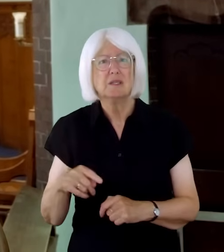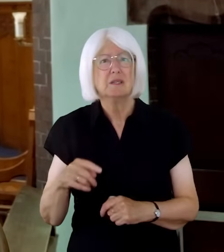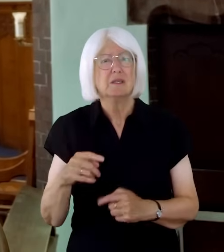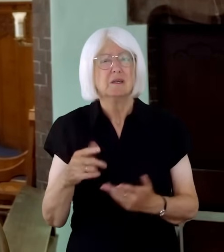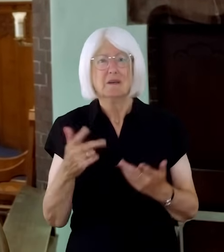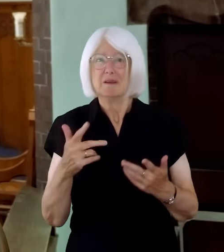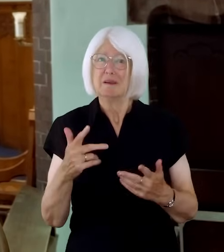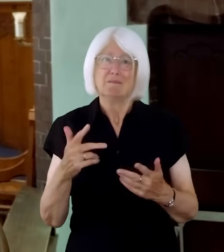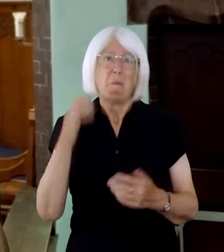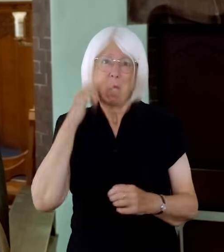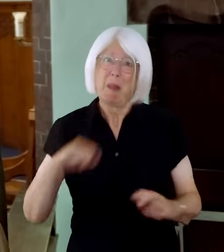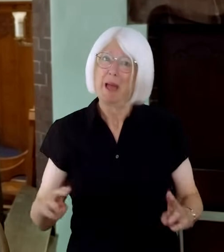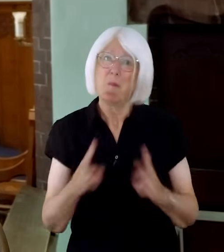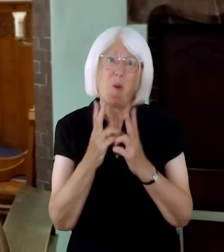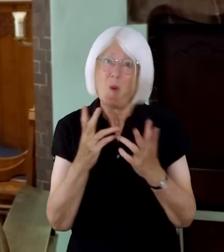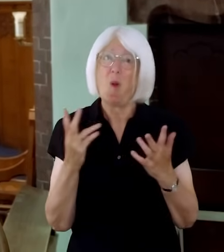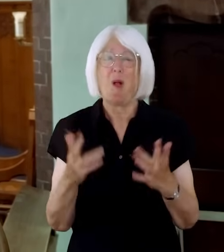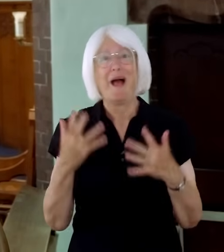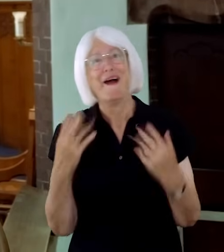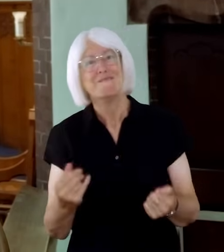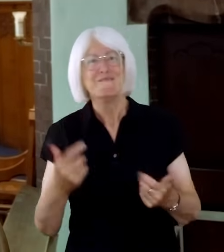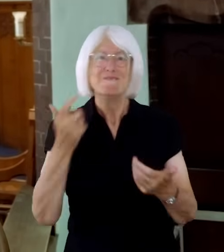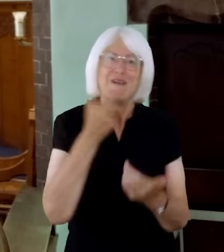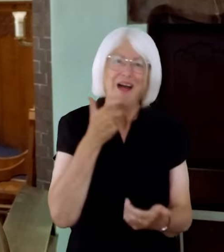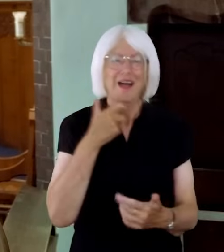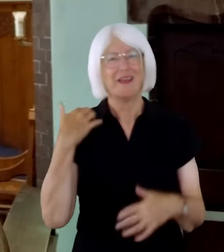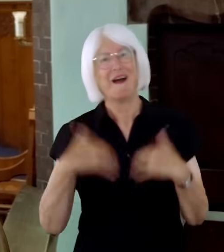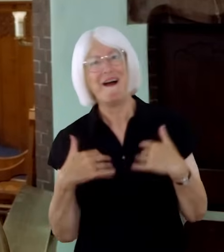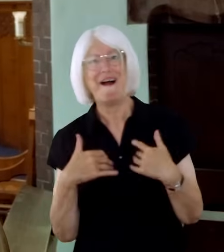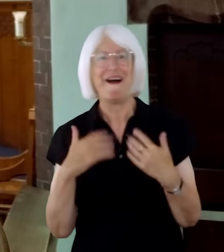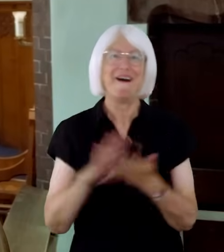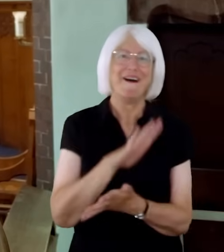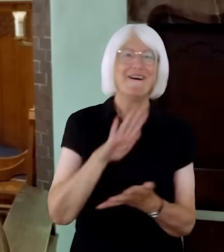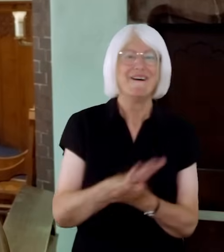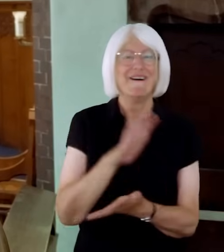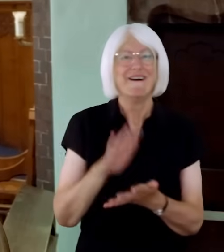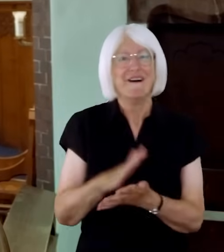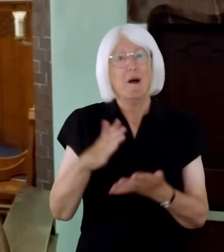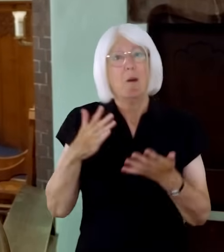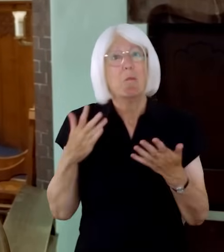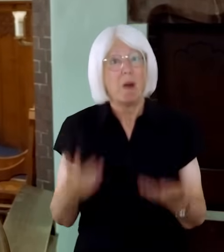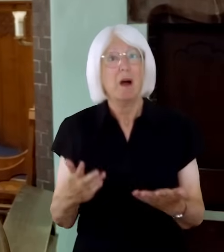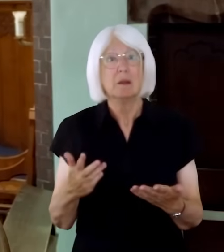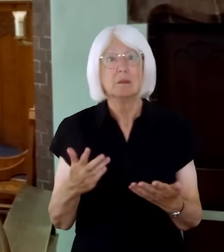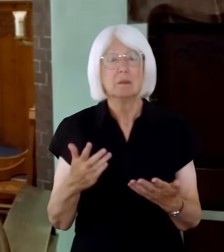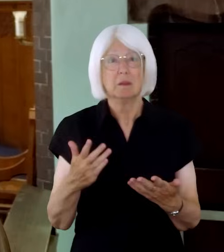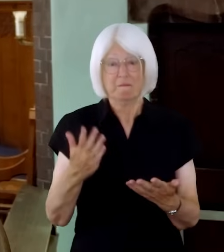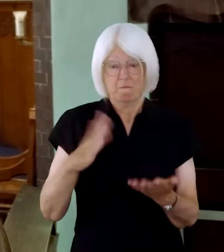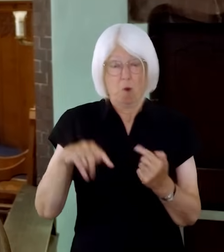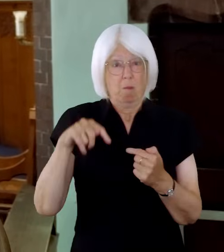Blackpool is renowned for being a place of fun and liveliness and yet just a street or two back